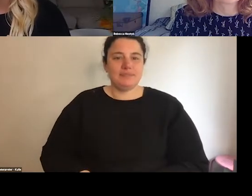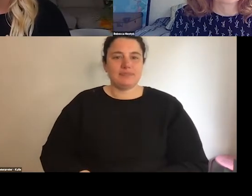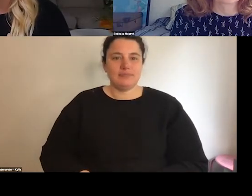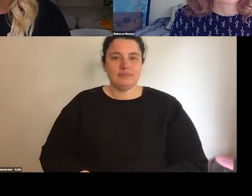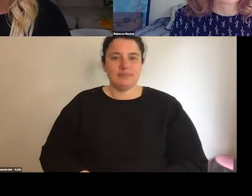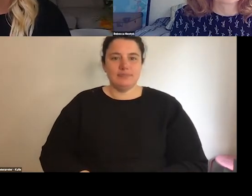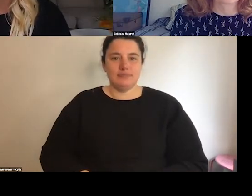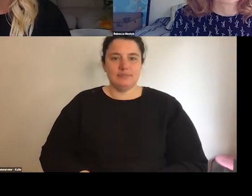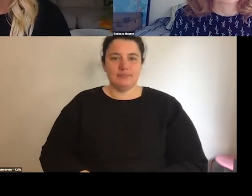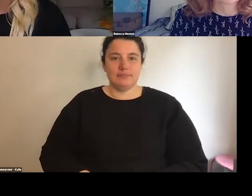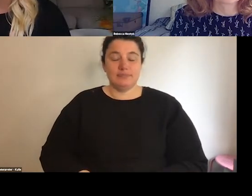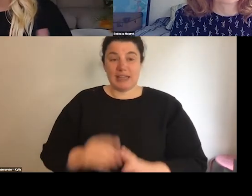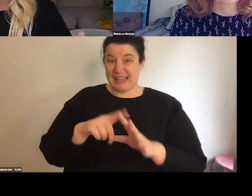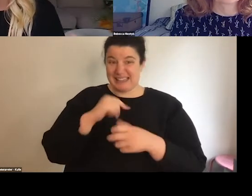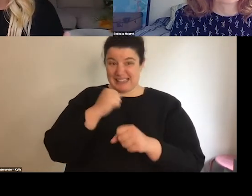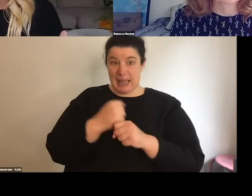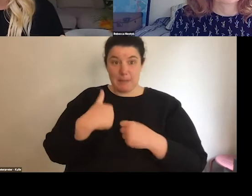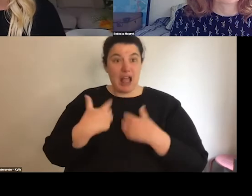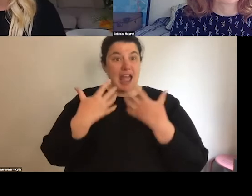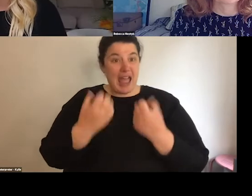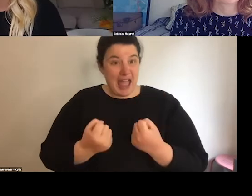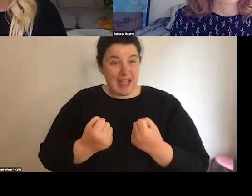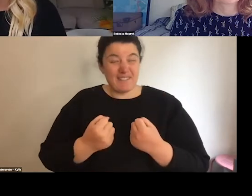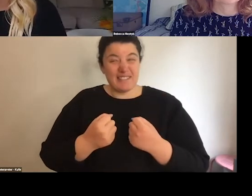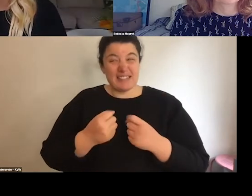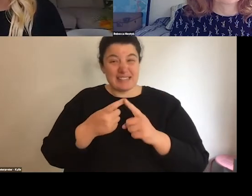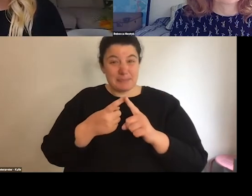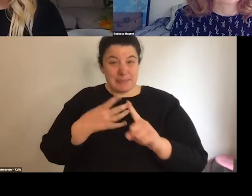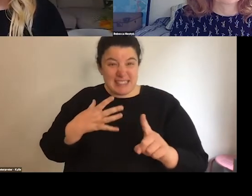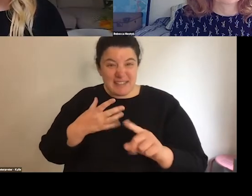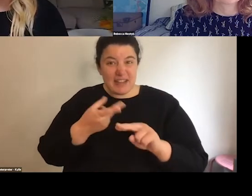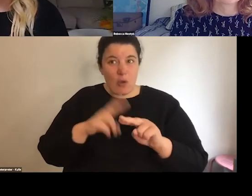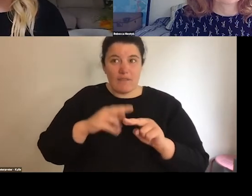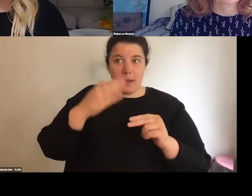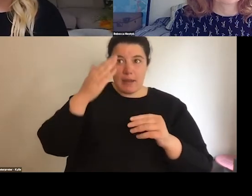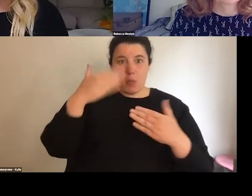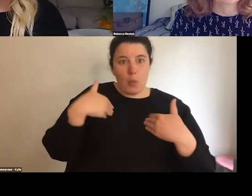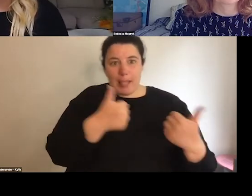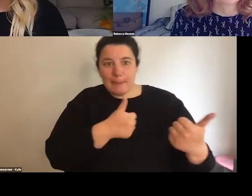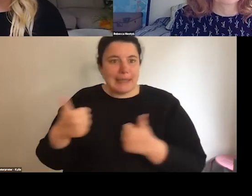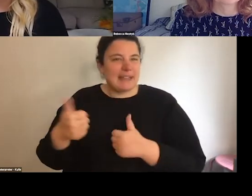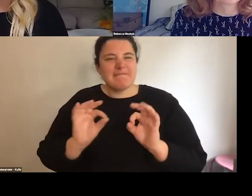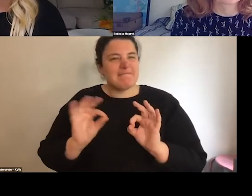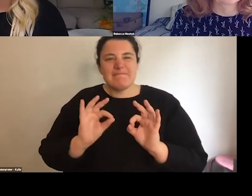to wellbeing and resilience but I think it's possibly an outcome of, was I was at Meeting Place which is the national arts